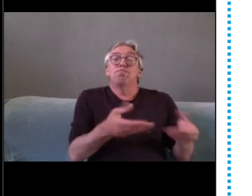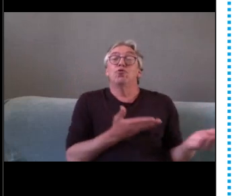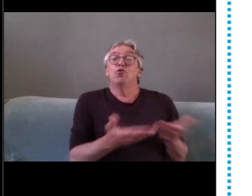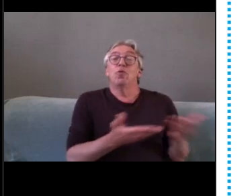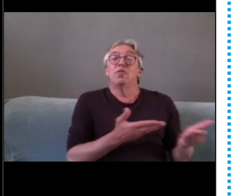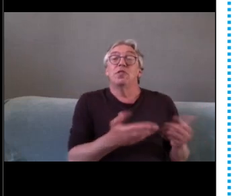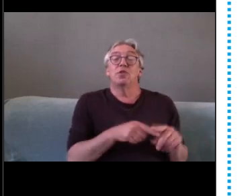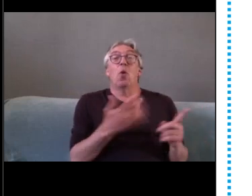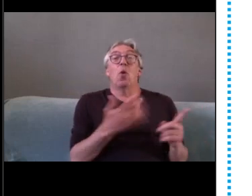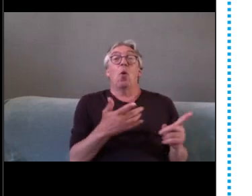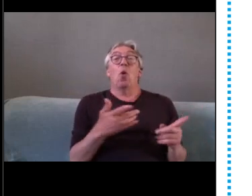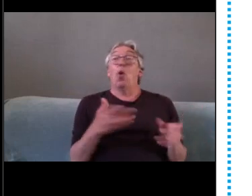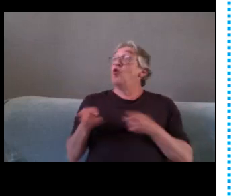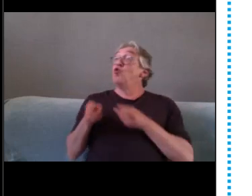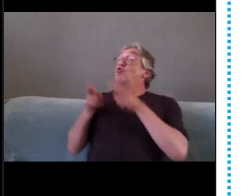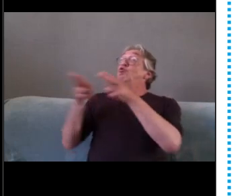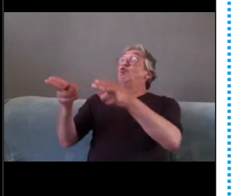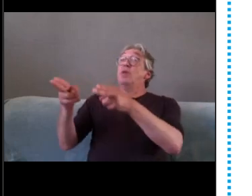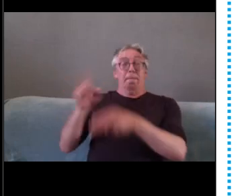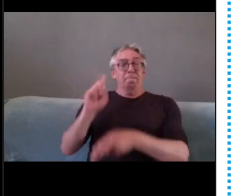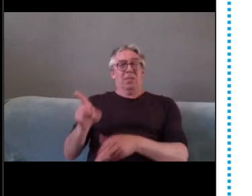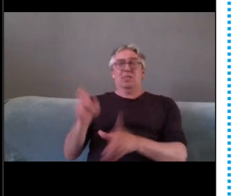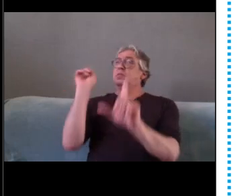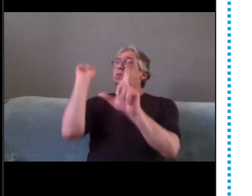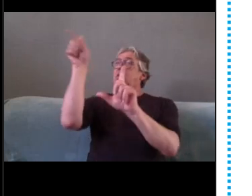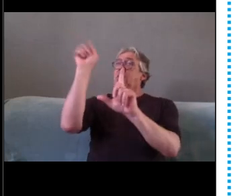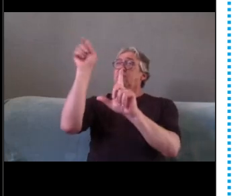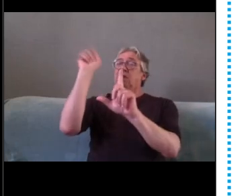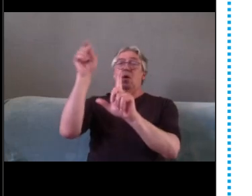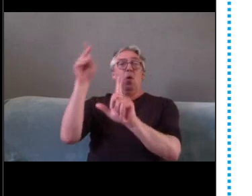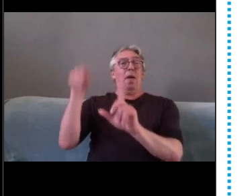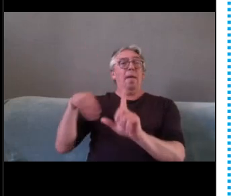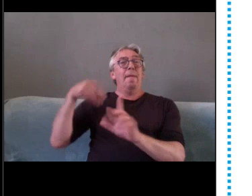on streets and different places. So these services,